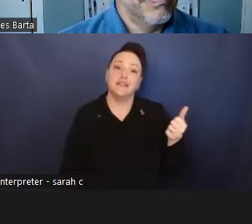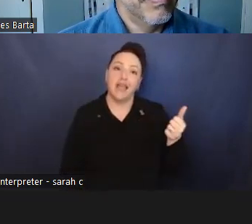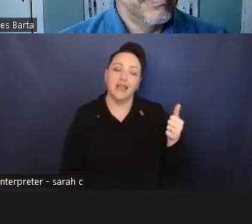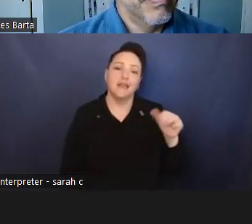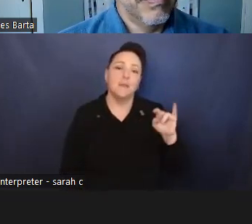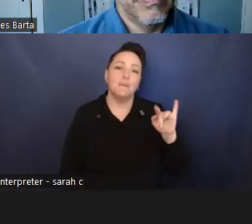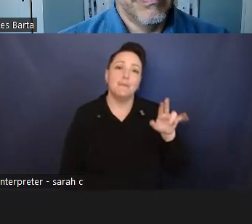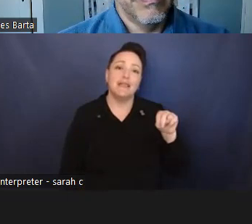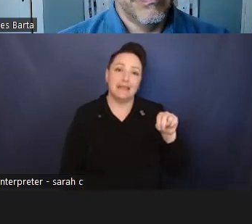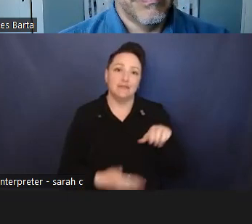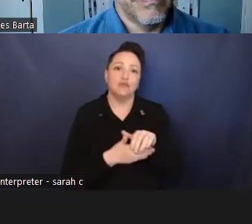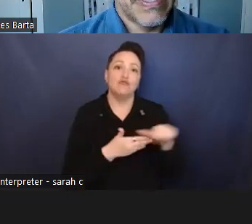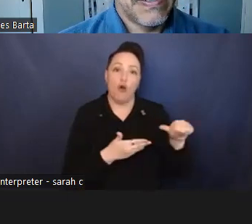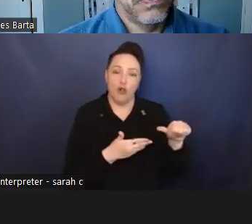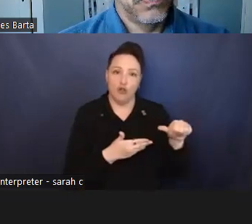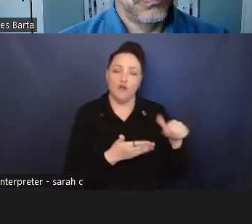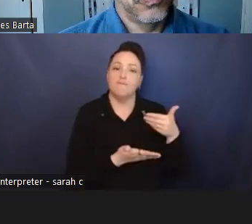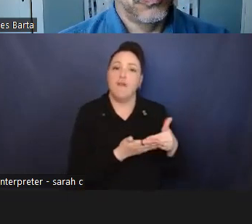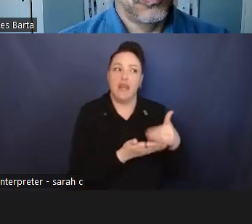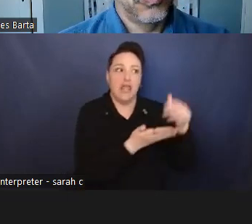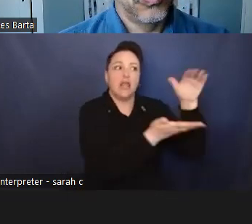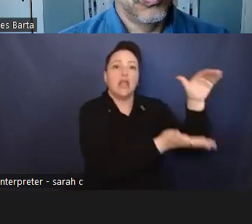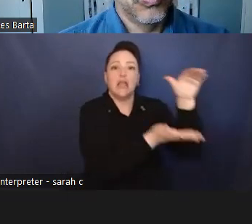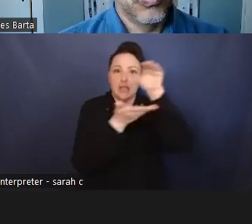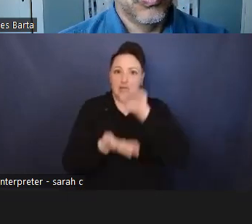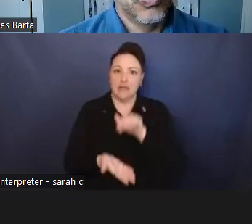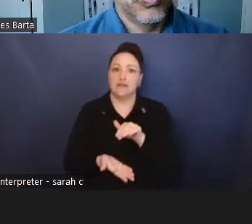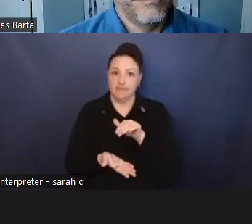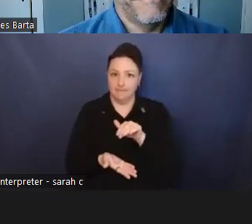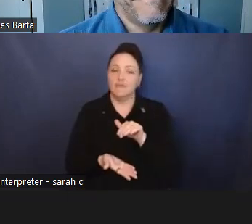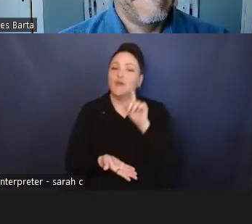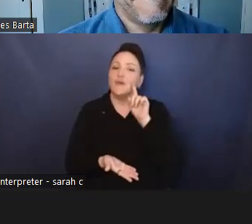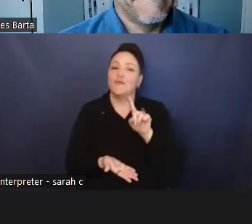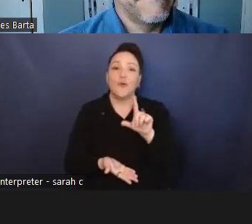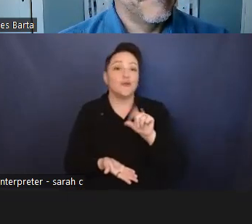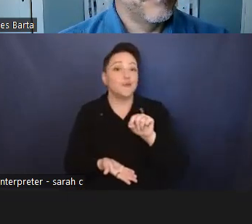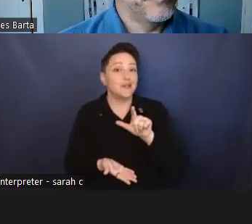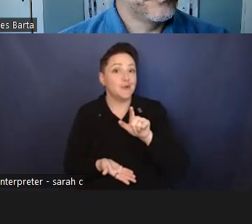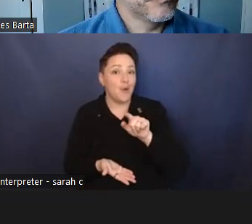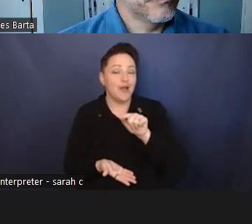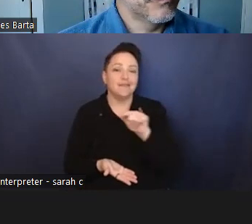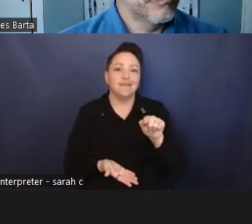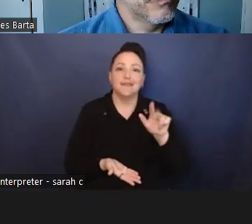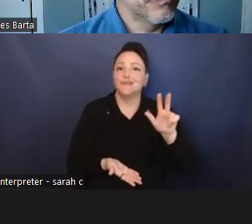2023 and we wanted to give you some updates on where we're at with that right now.